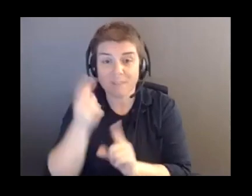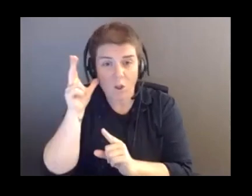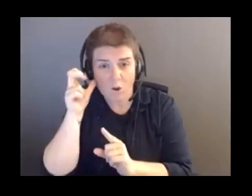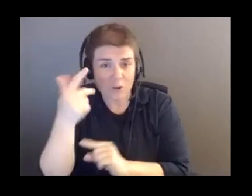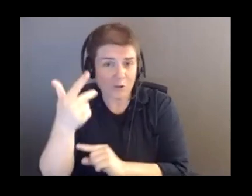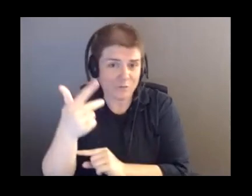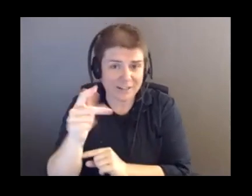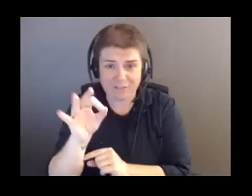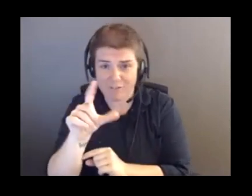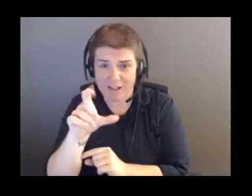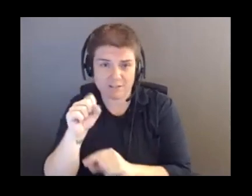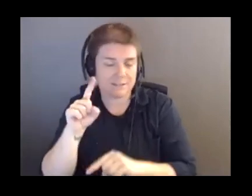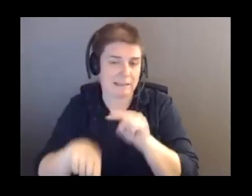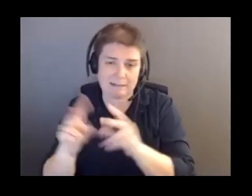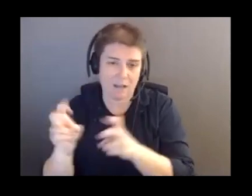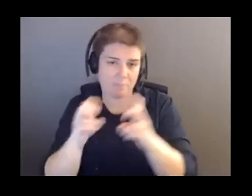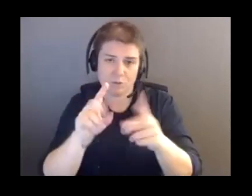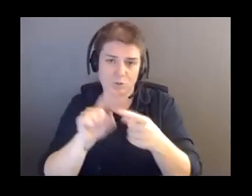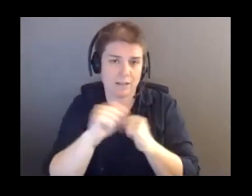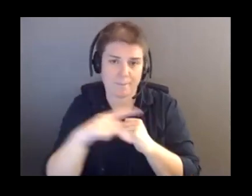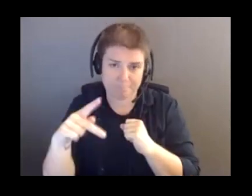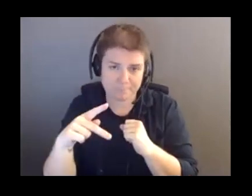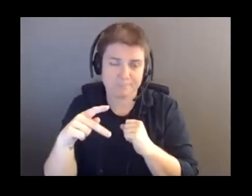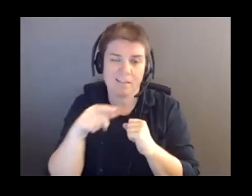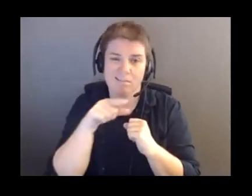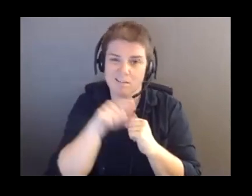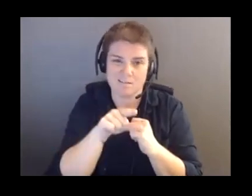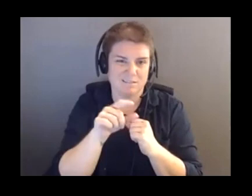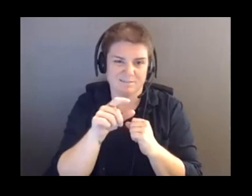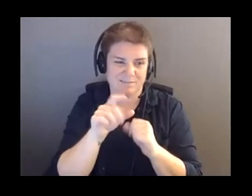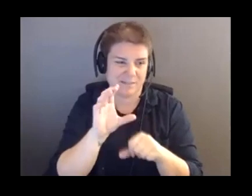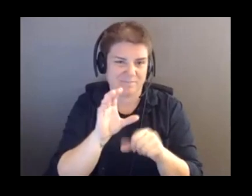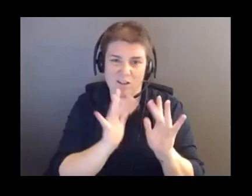uploaded into the application as our grant interface doesn't allow this. So instead,